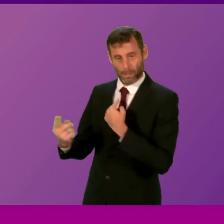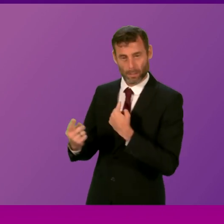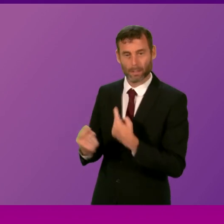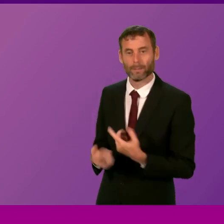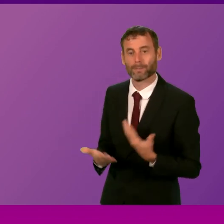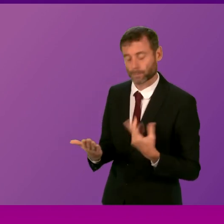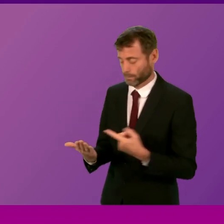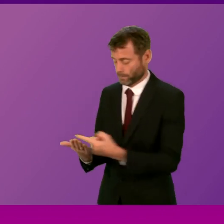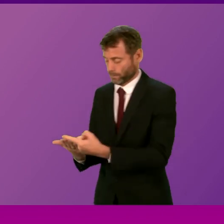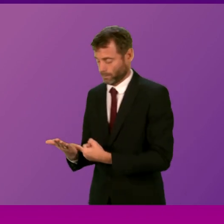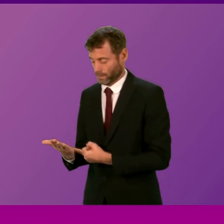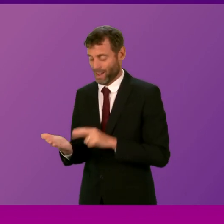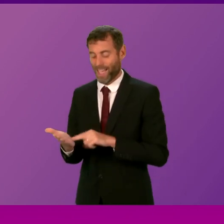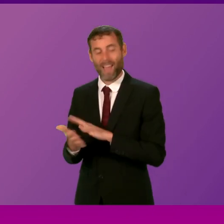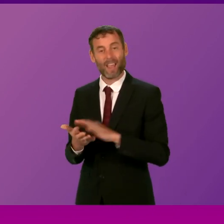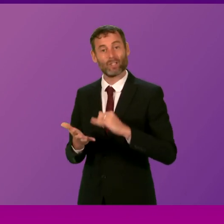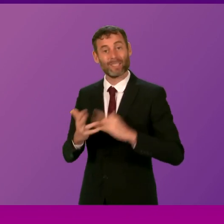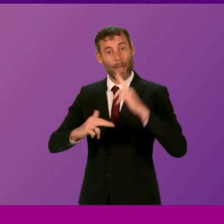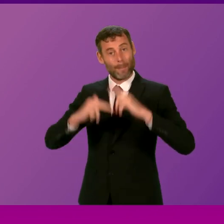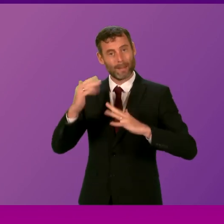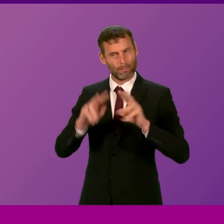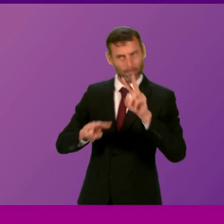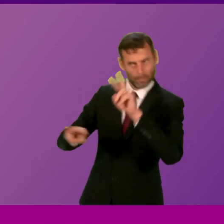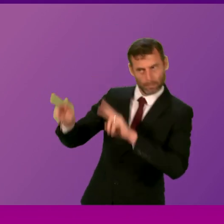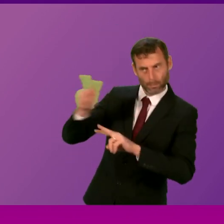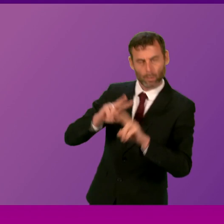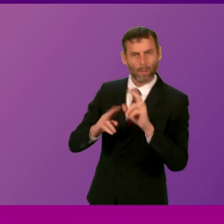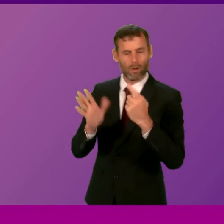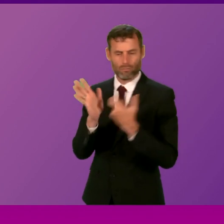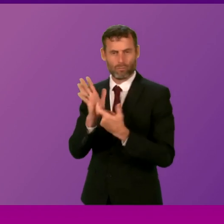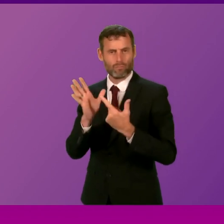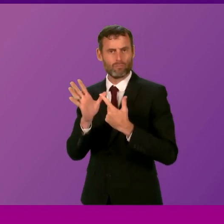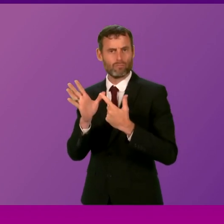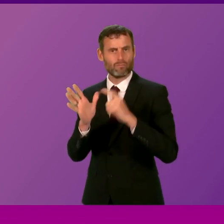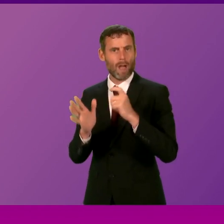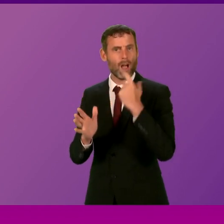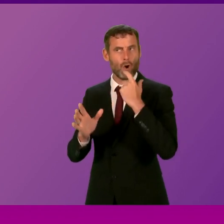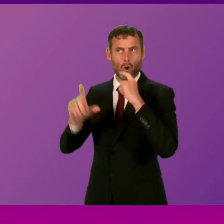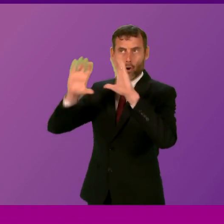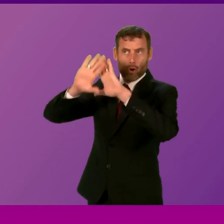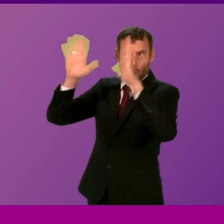The list of national health service buildings that are being searched for the dangerous concrete known as RAAC—reinforced autoclaved aerated concrete—includes surgical wards and a